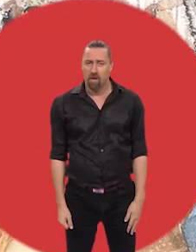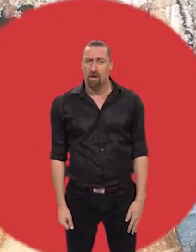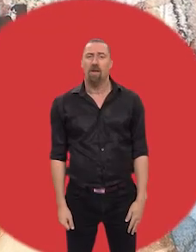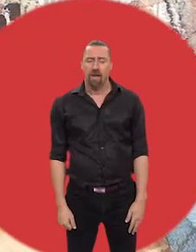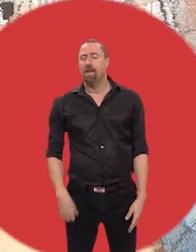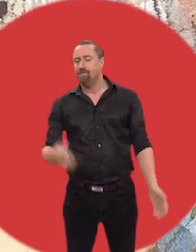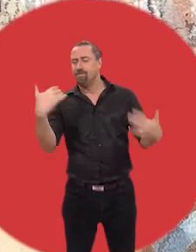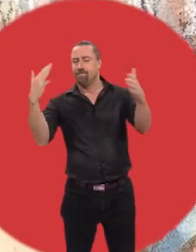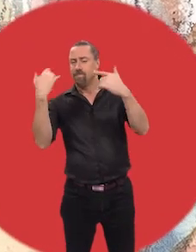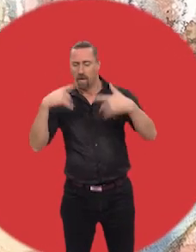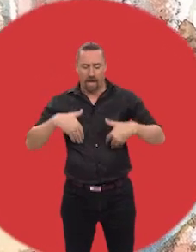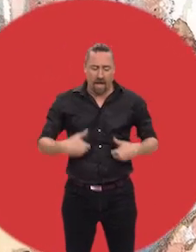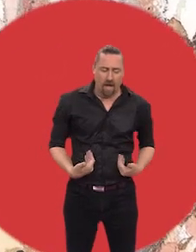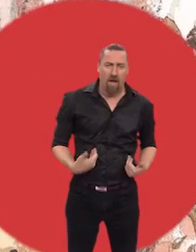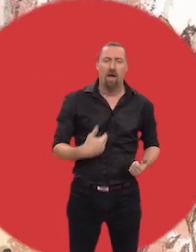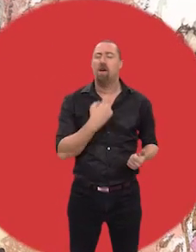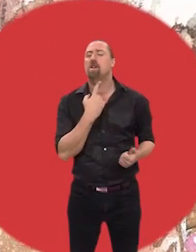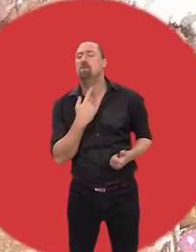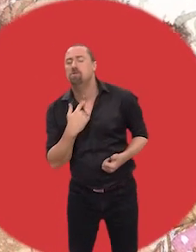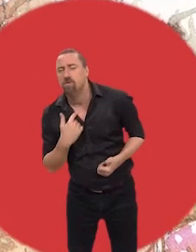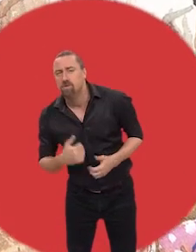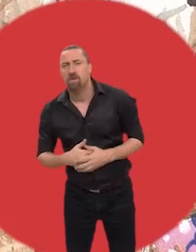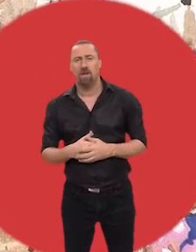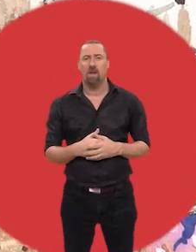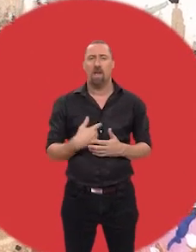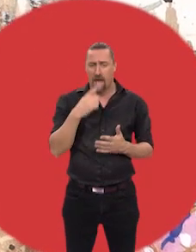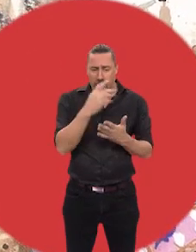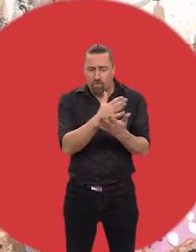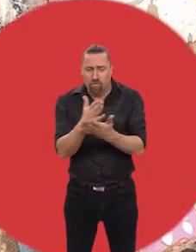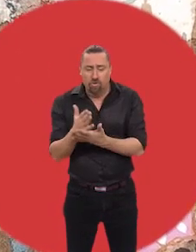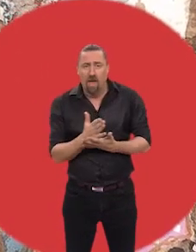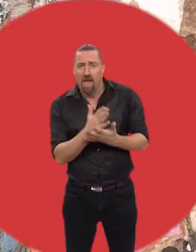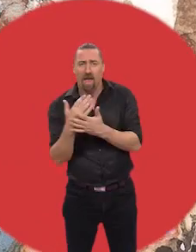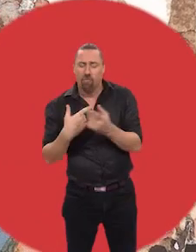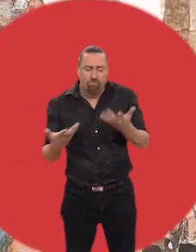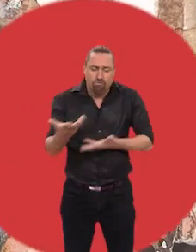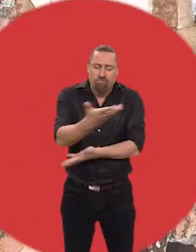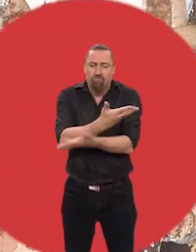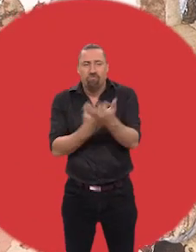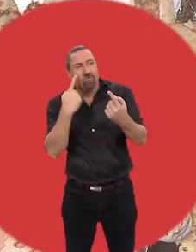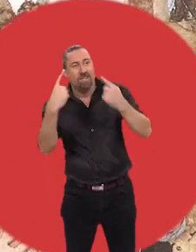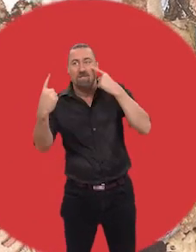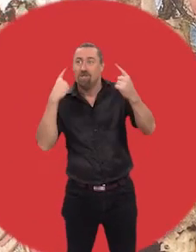Now come on, who's hungry and thirsty like me? We can share what we saw over afternoon tea.